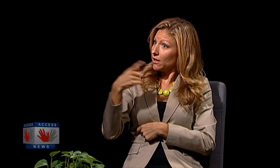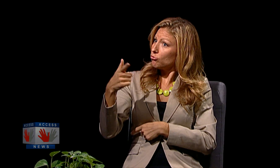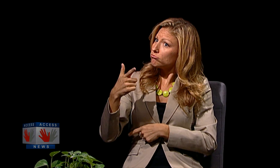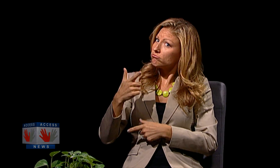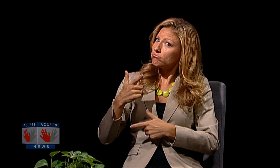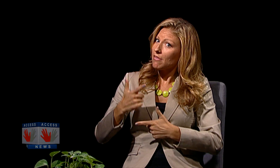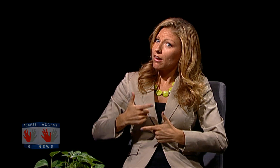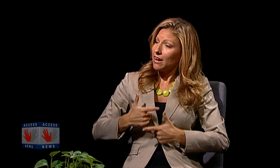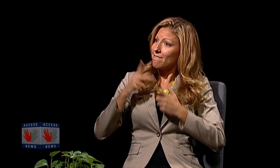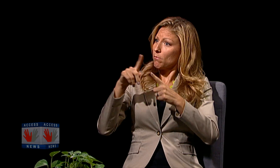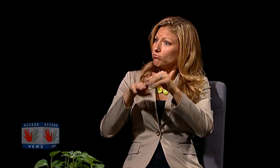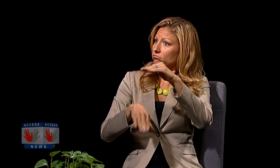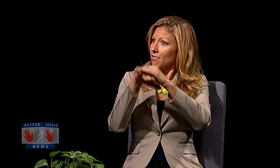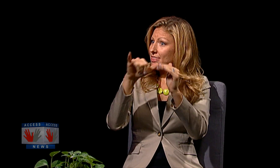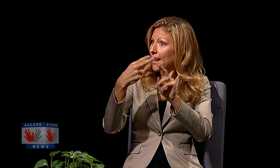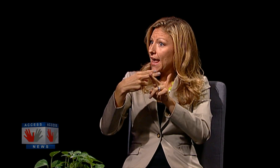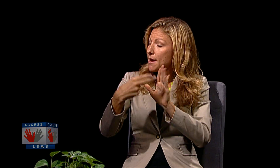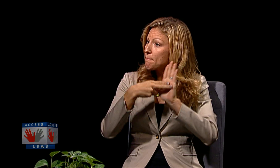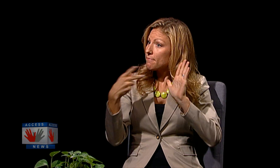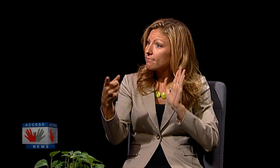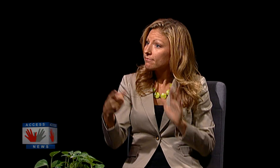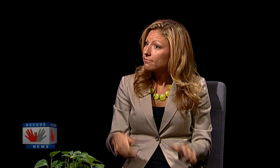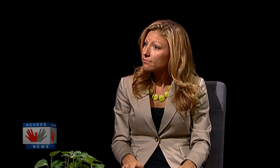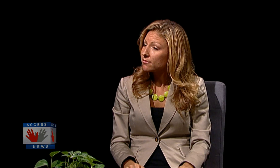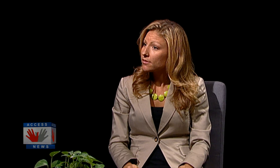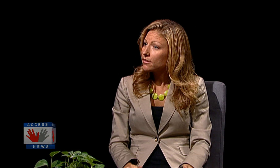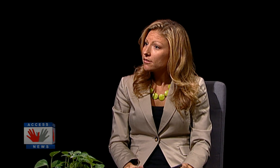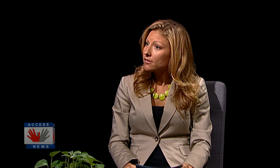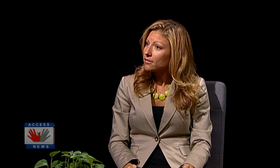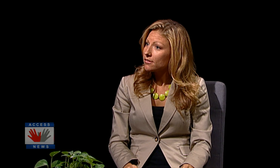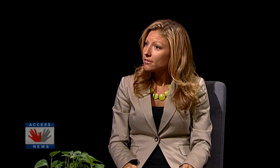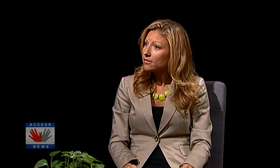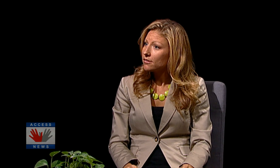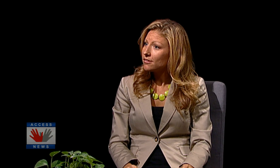AND YOU LEAD CHANGE. DO YOU FEEL LIKE YOU'VE LEAD UP TO THAT NAME?